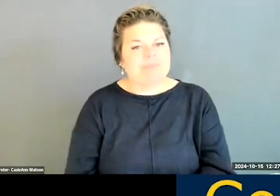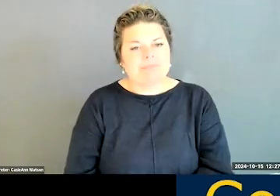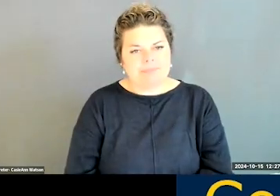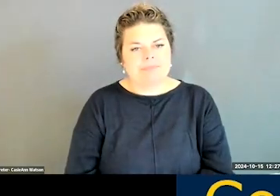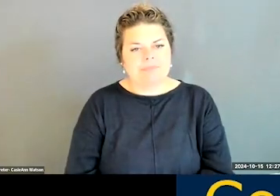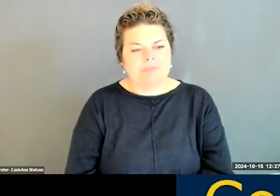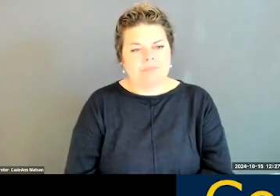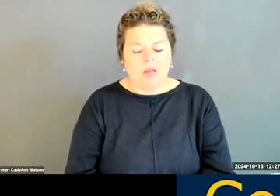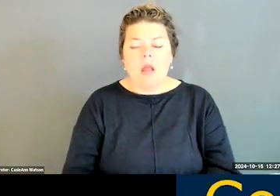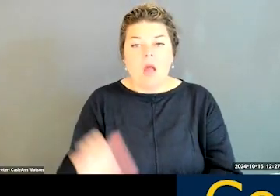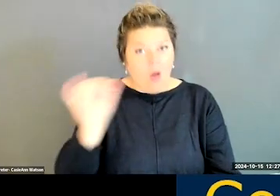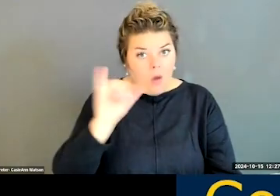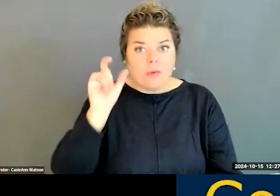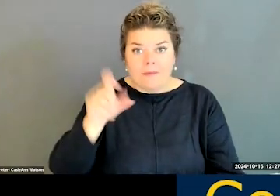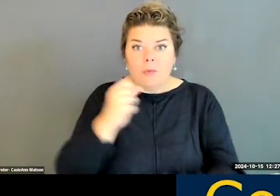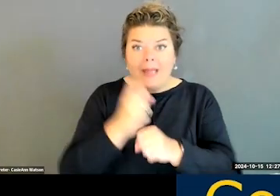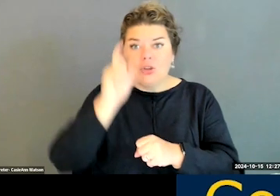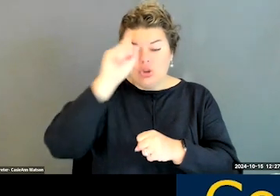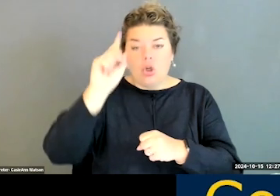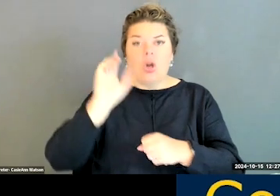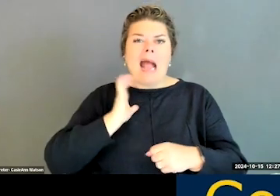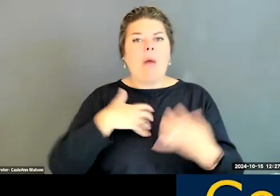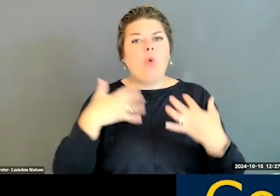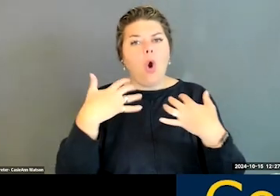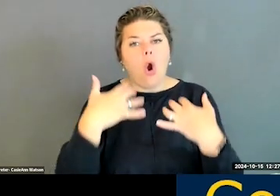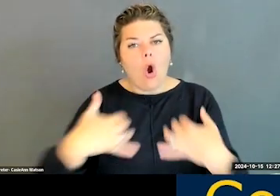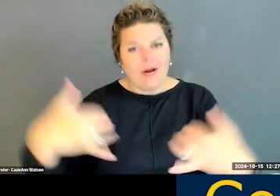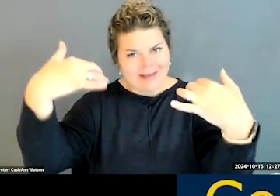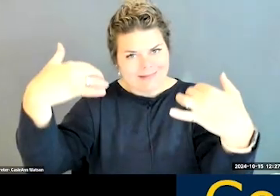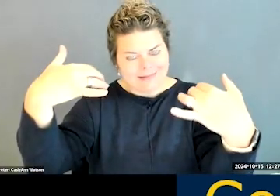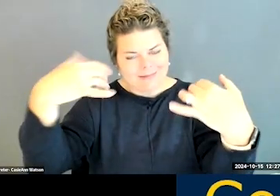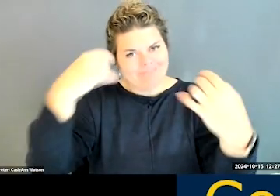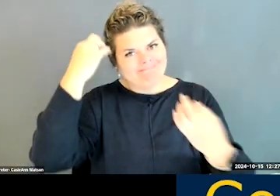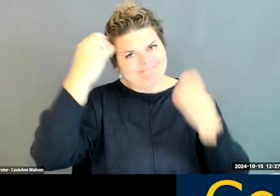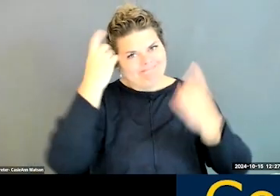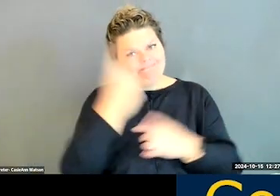We also need to make sure we're considering our audience. So sometimes the people that we're intending